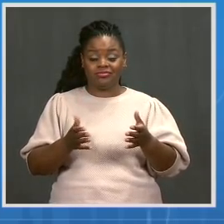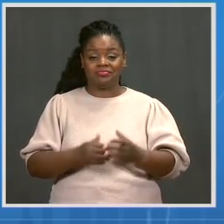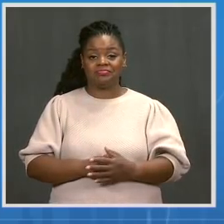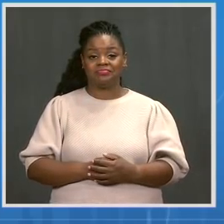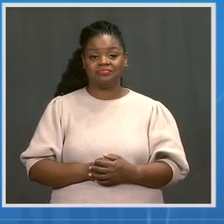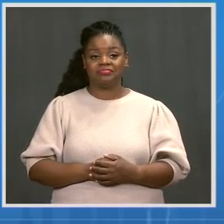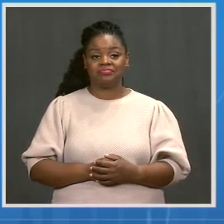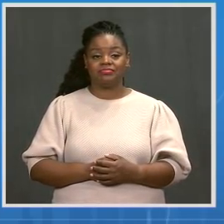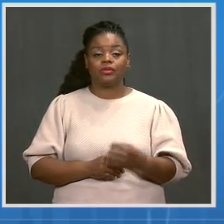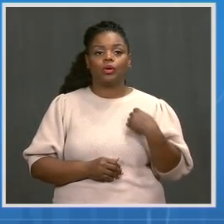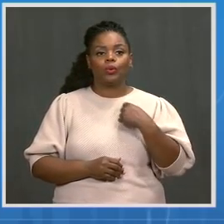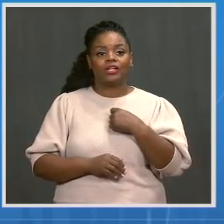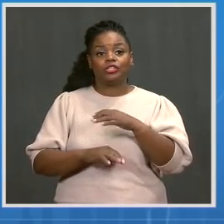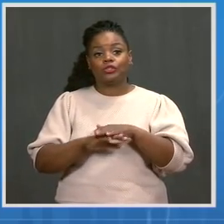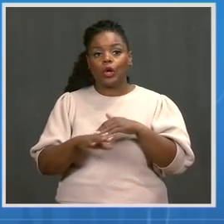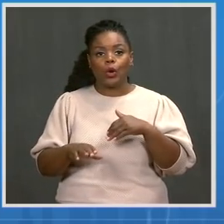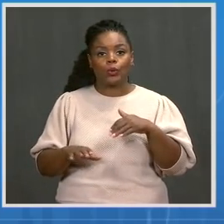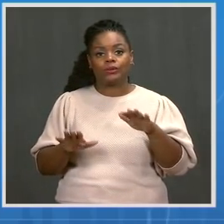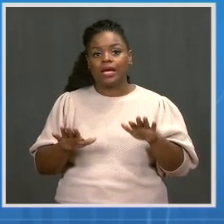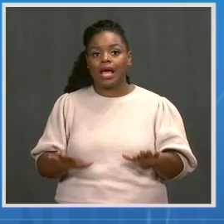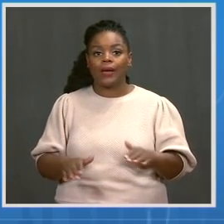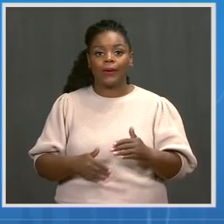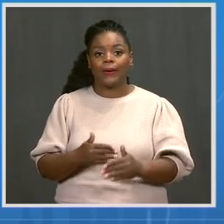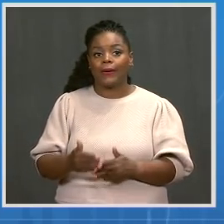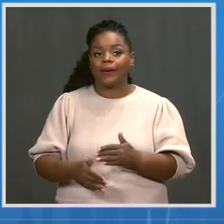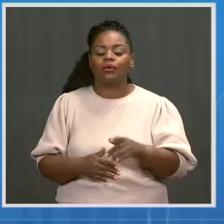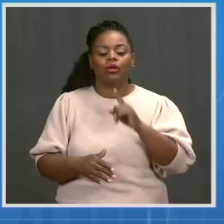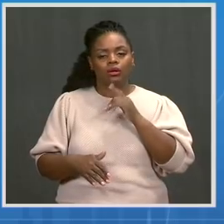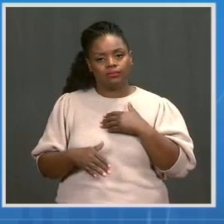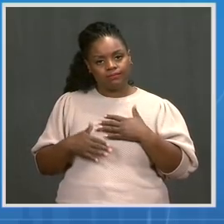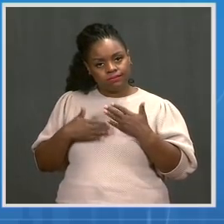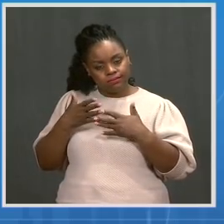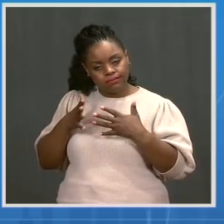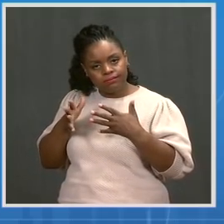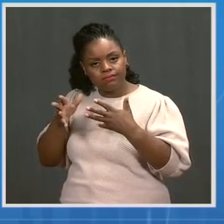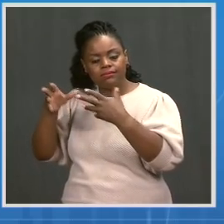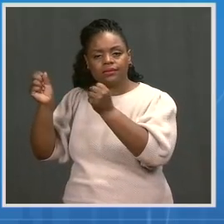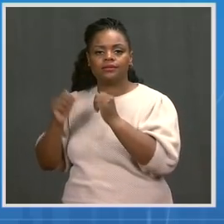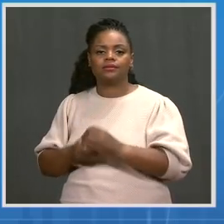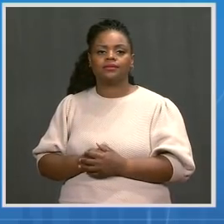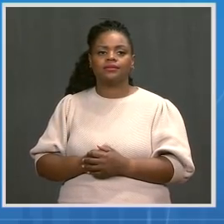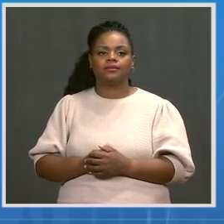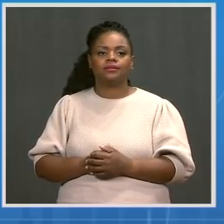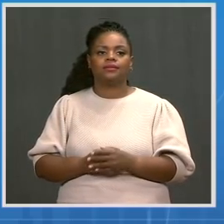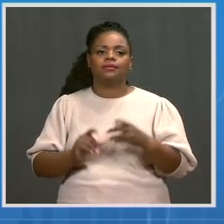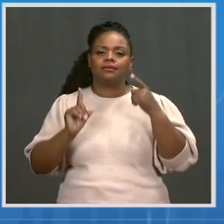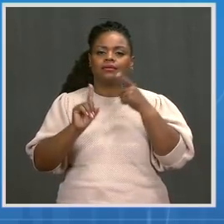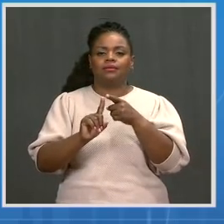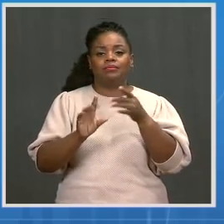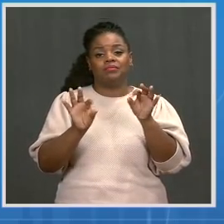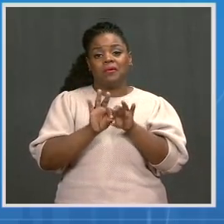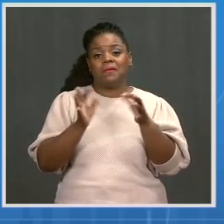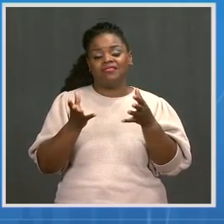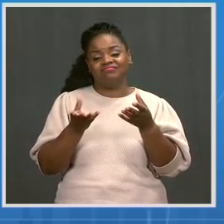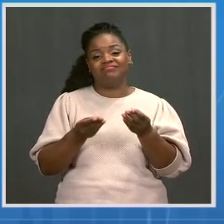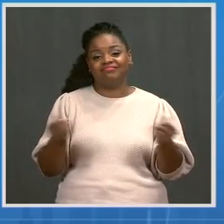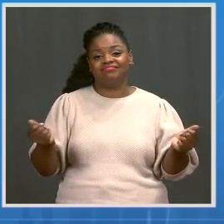If anything, we're speeding up, as Dr. Fauci has talked about, until we crush this disease. And we'll continue to do everything we can to get